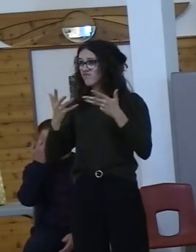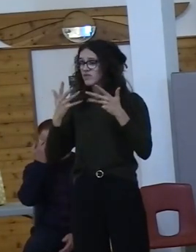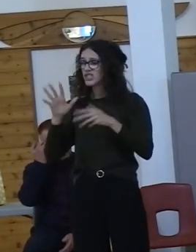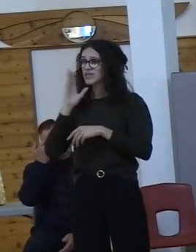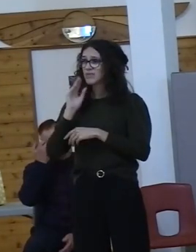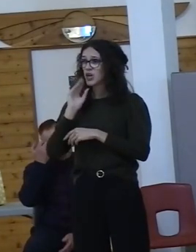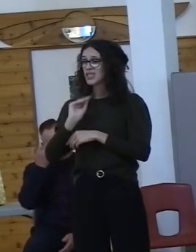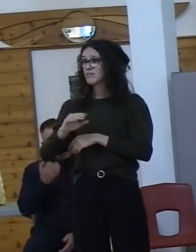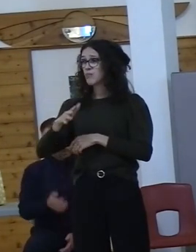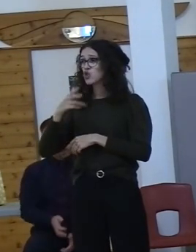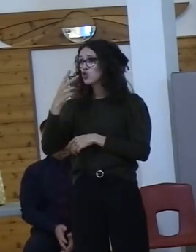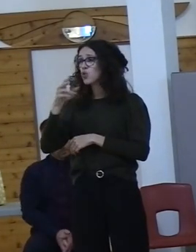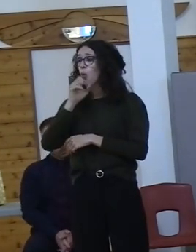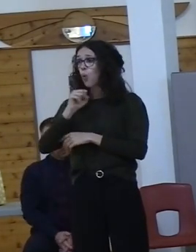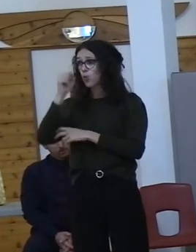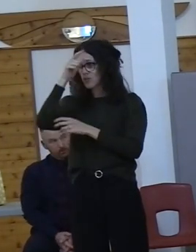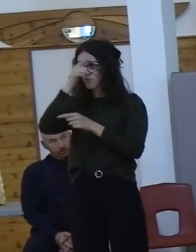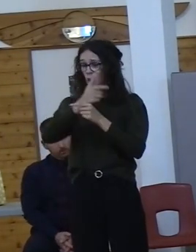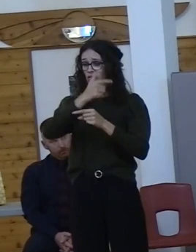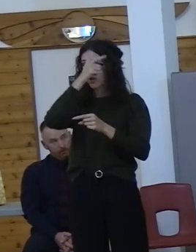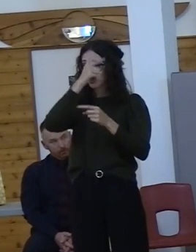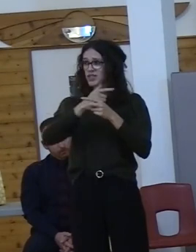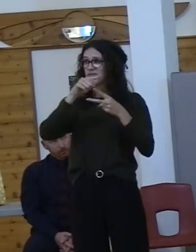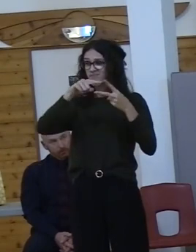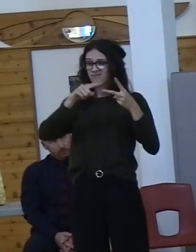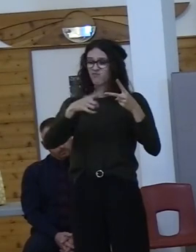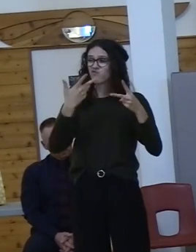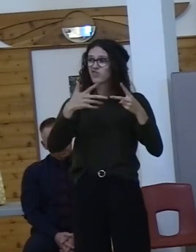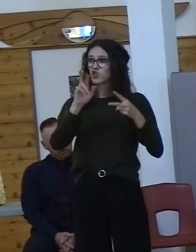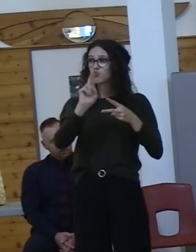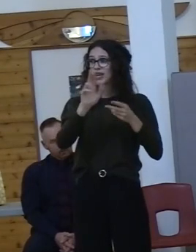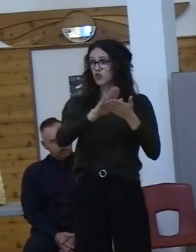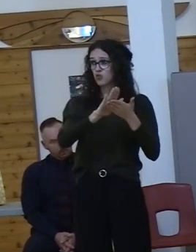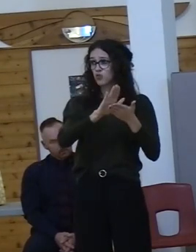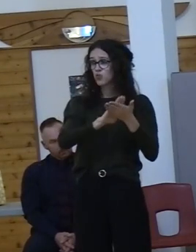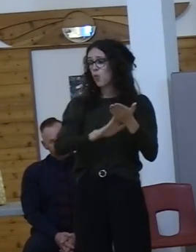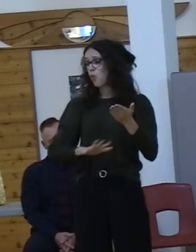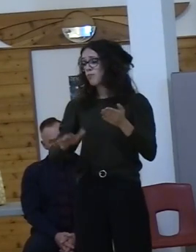Me and one of my sisters were in the Indian Day School at Roso.